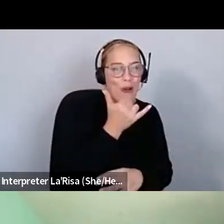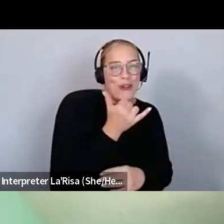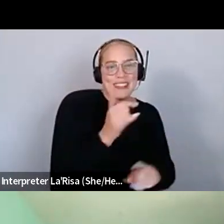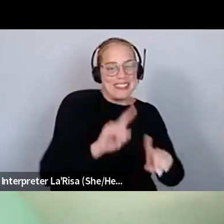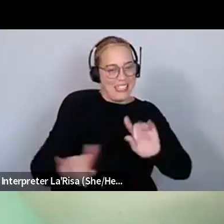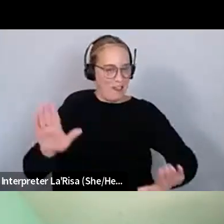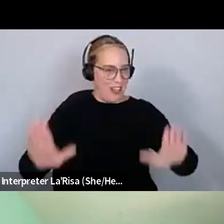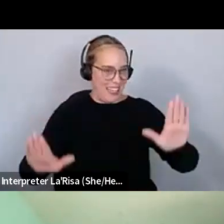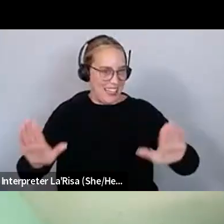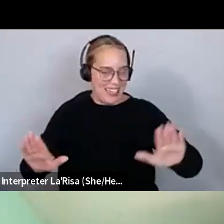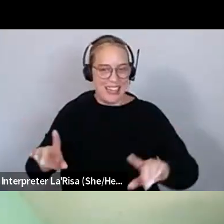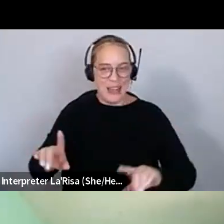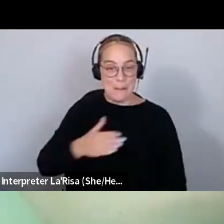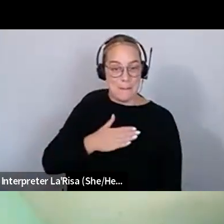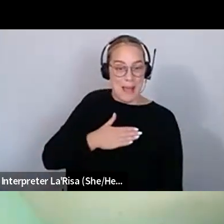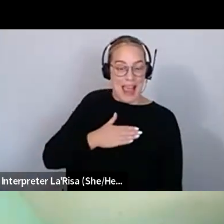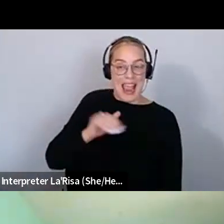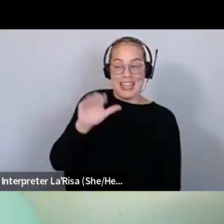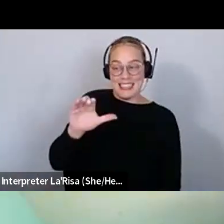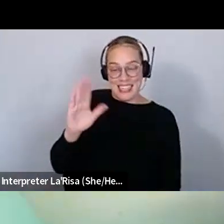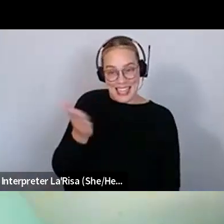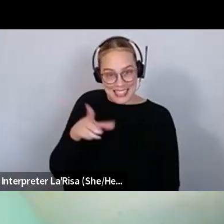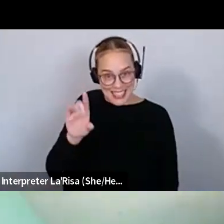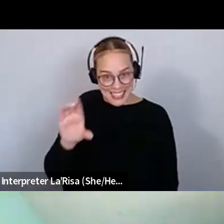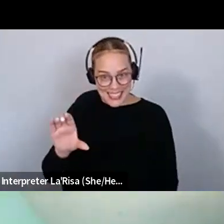the song. And mine in case you were all wondering was AC/DC's, shook me